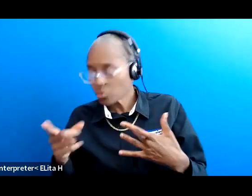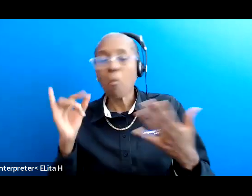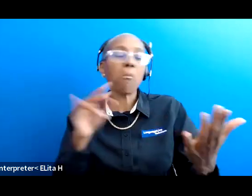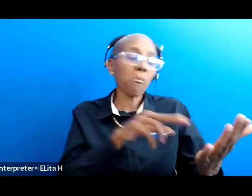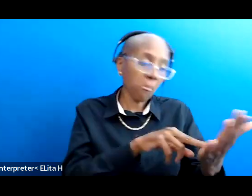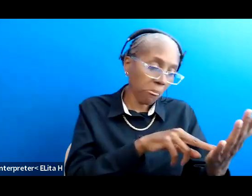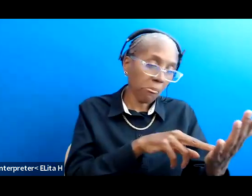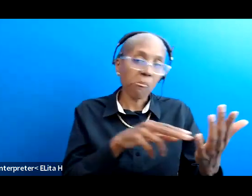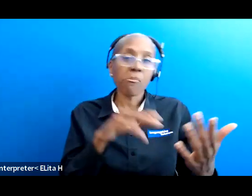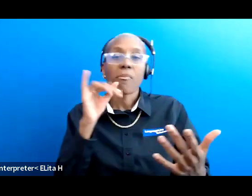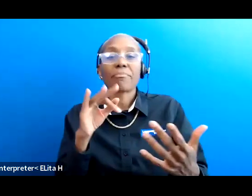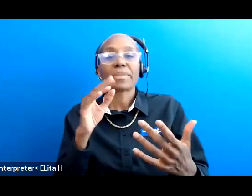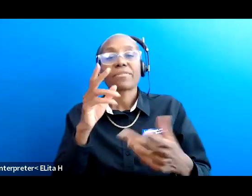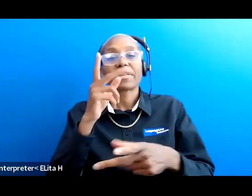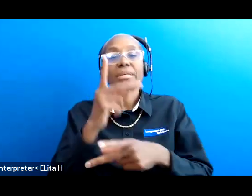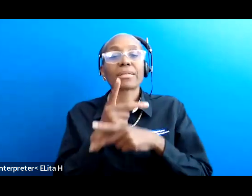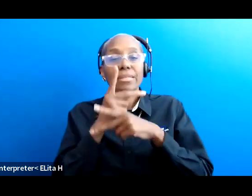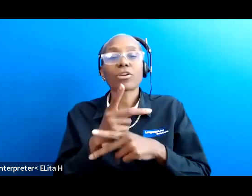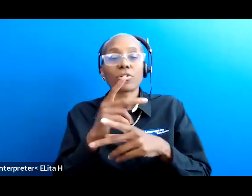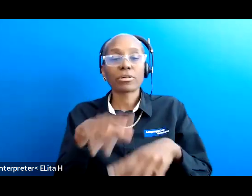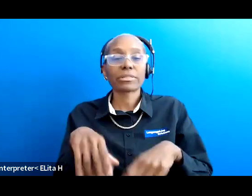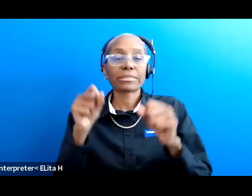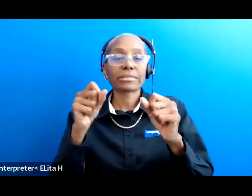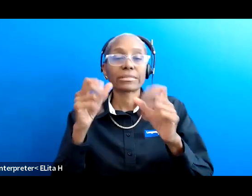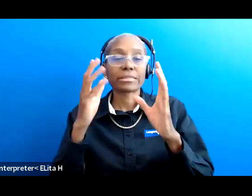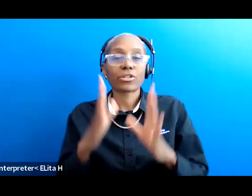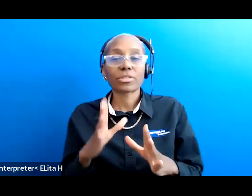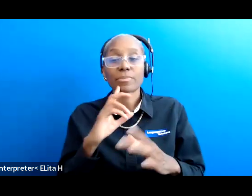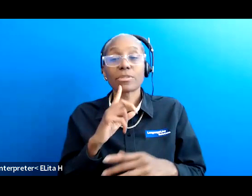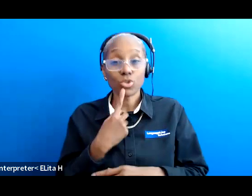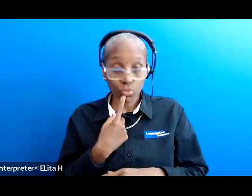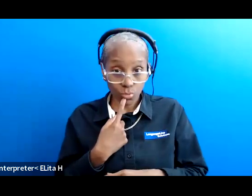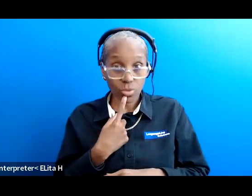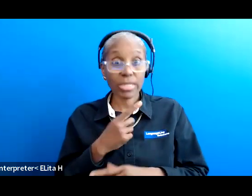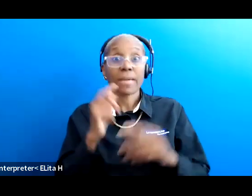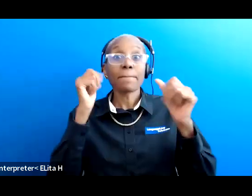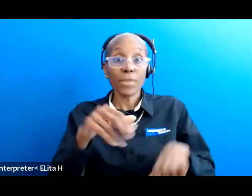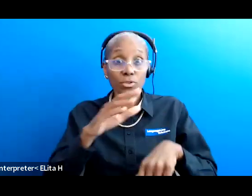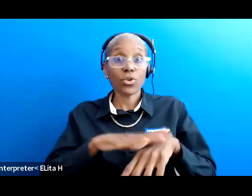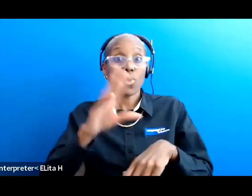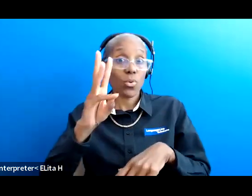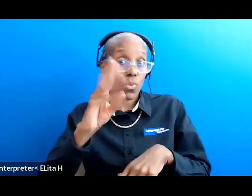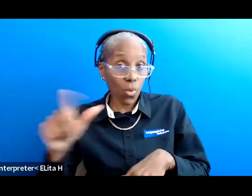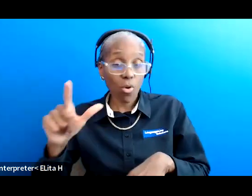Then if you have caretakers, be sure that this is posted on your wall. Be sure they have their own copy.